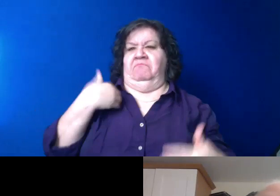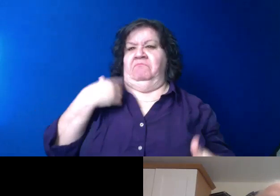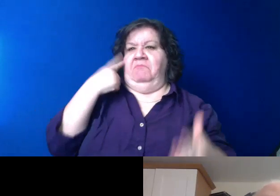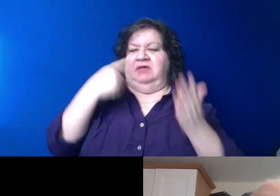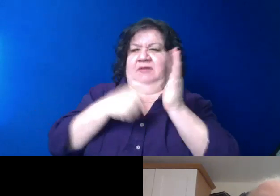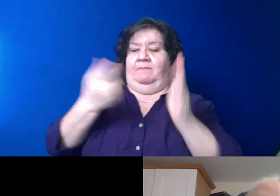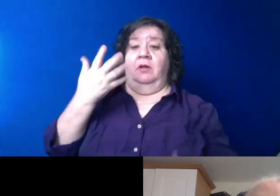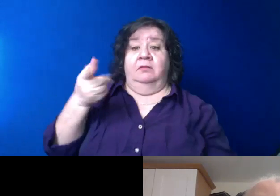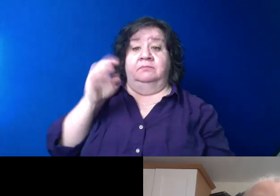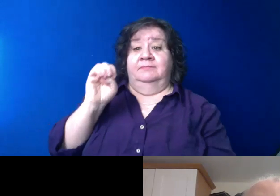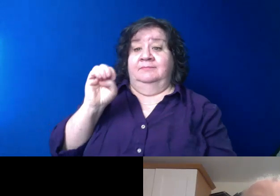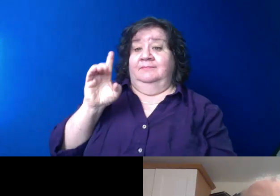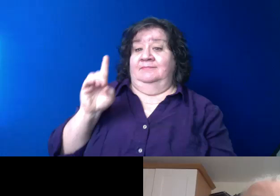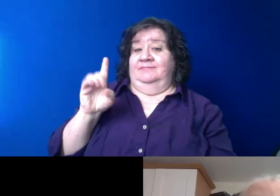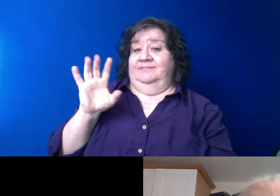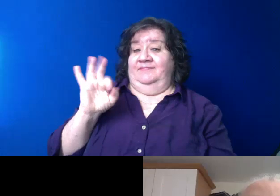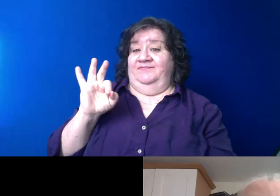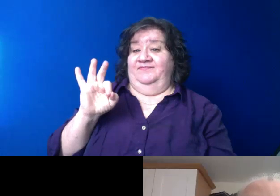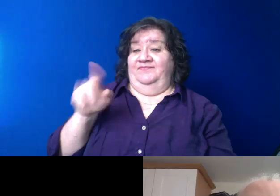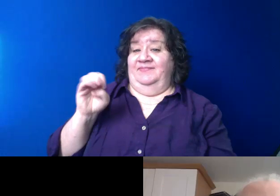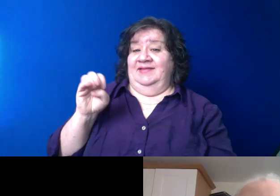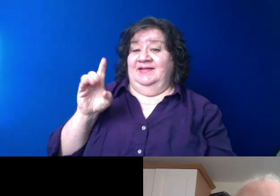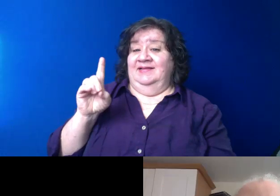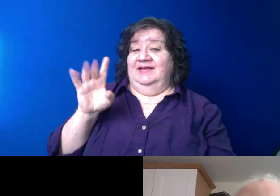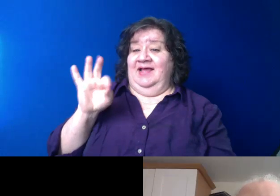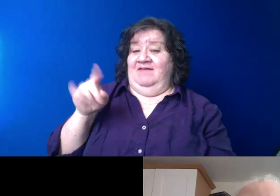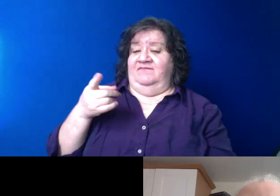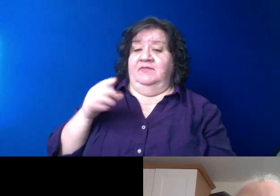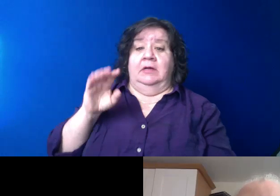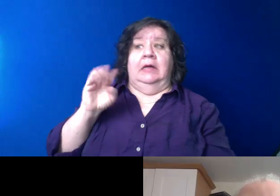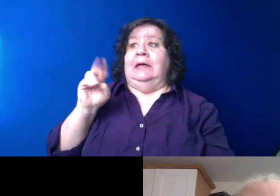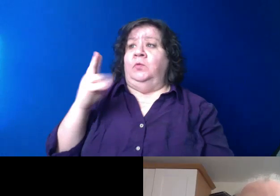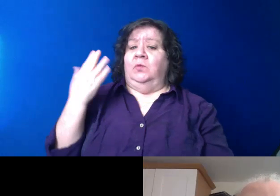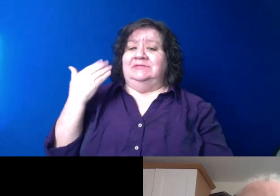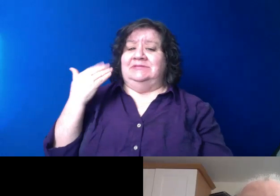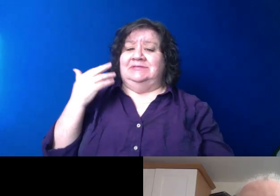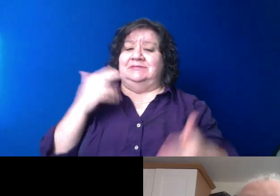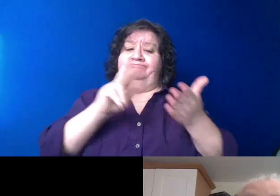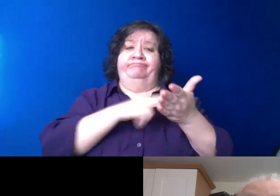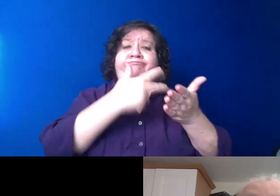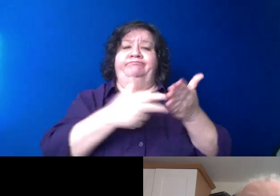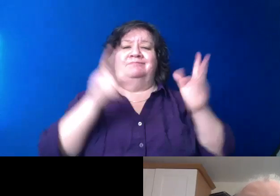is looking at how to have um you know clean clean efficient and safe transport like that is a really